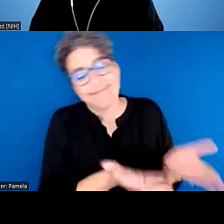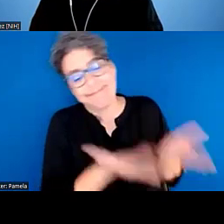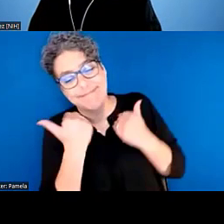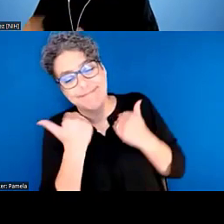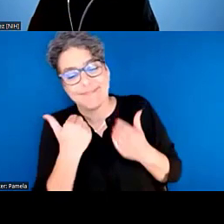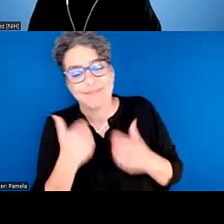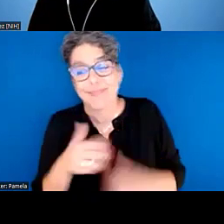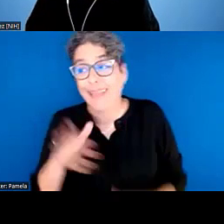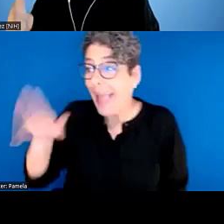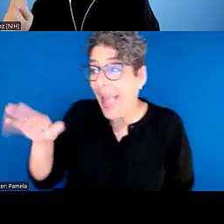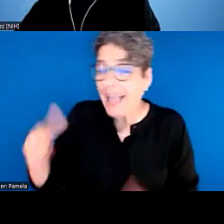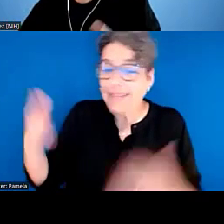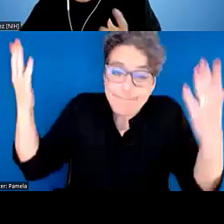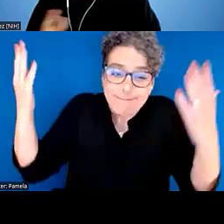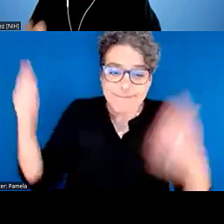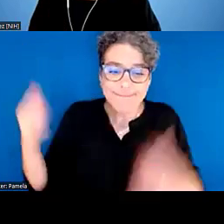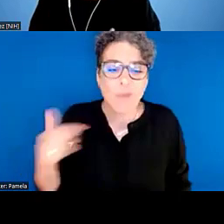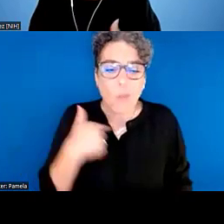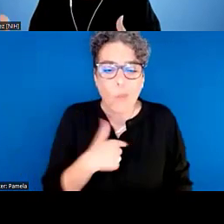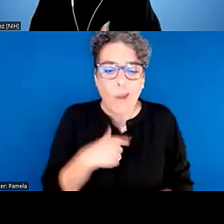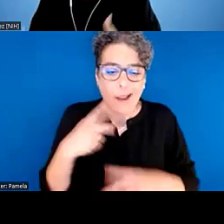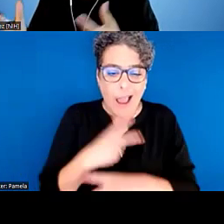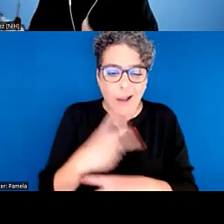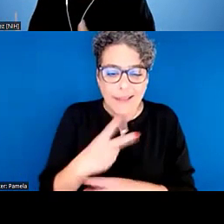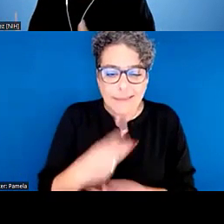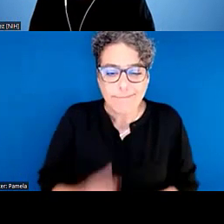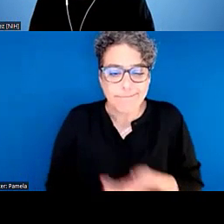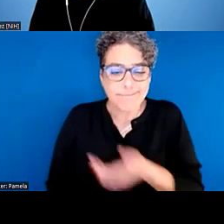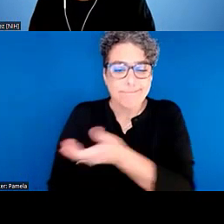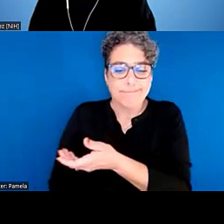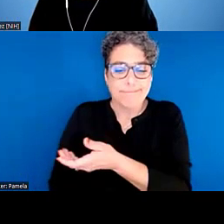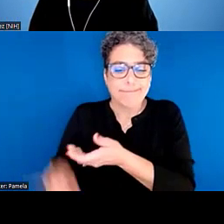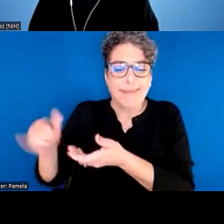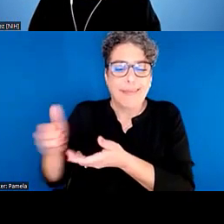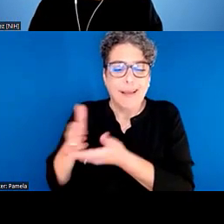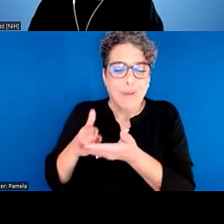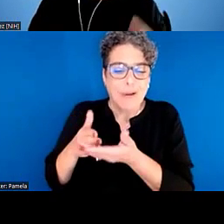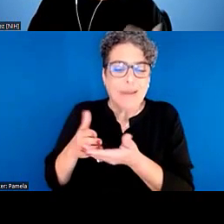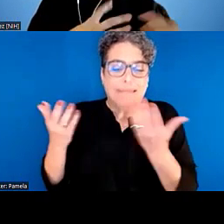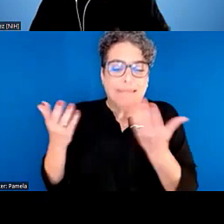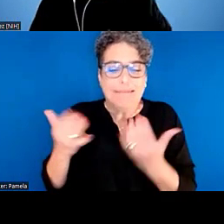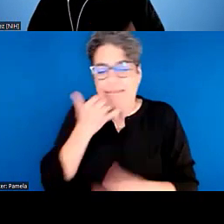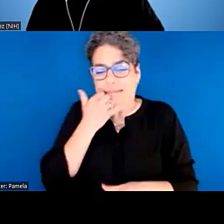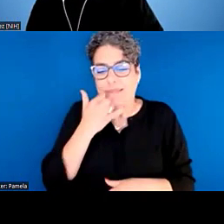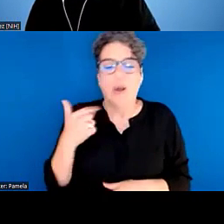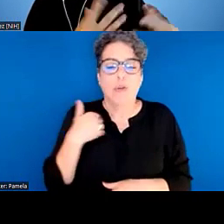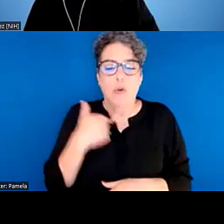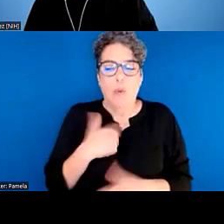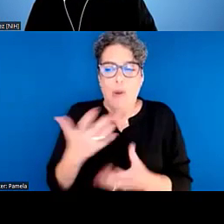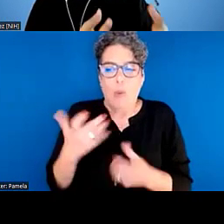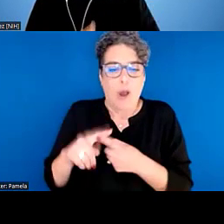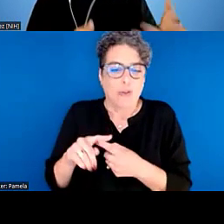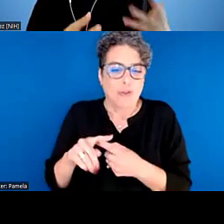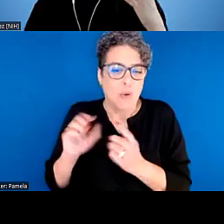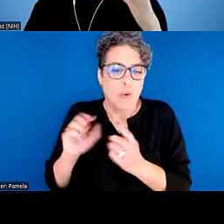"Hey, we've calculated this, and here's the part that's a problem, and we propose to return these amount of funds."